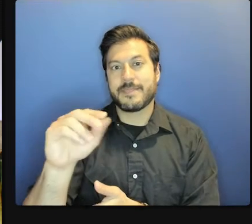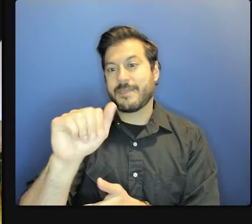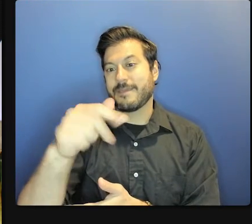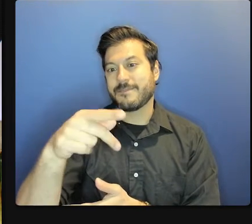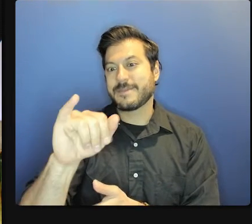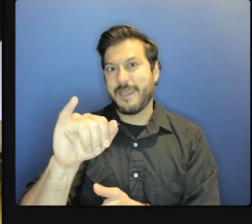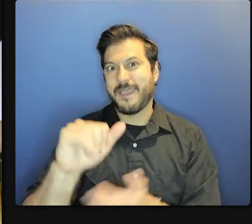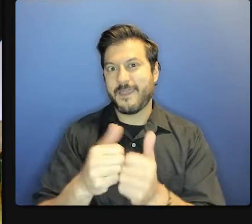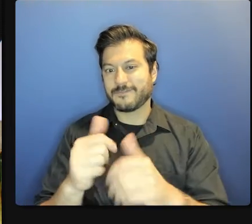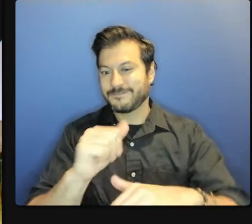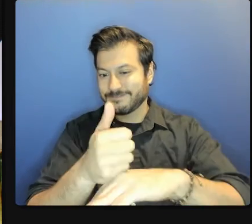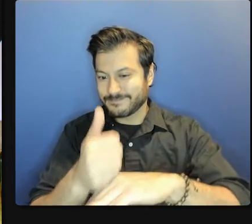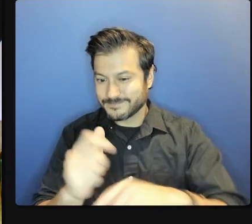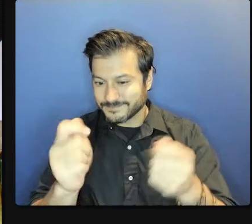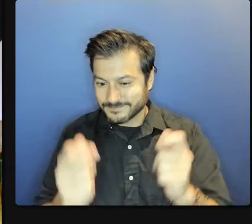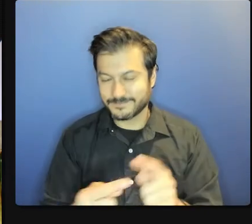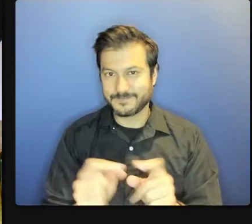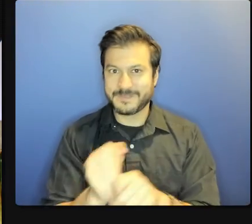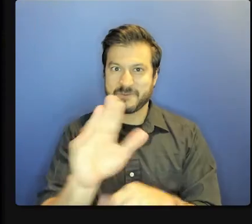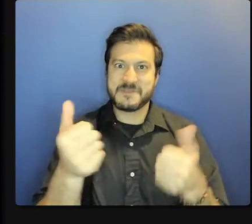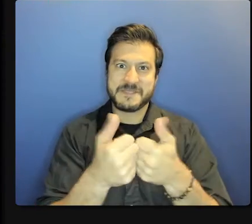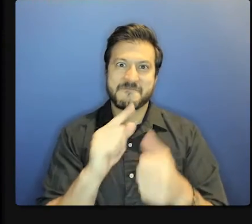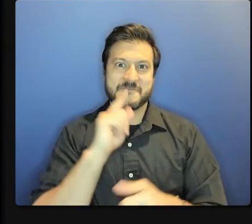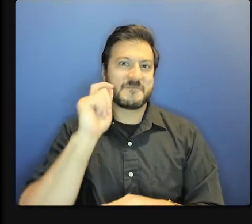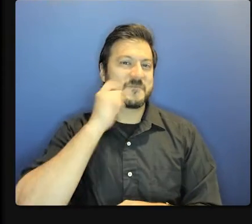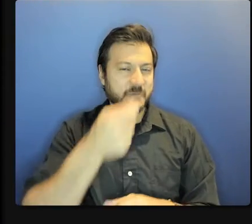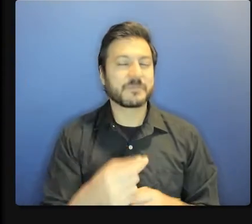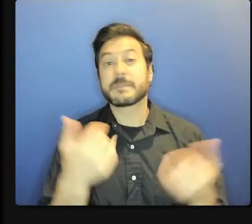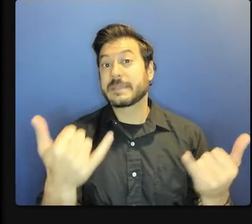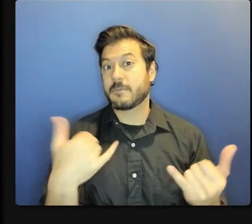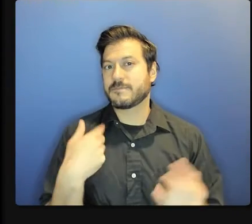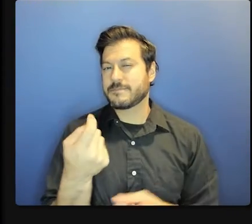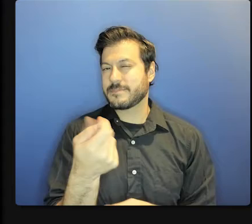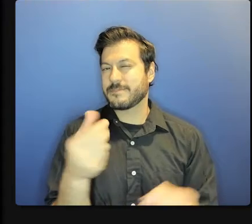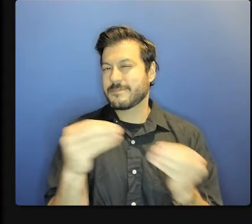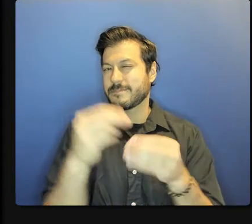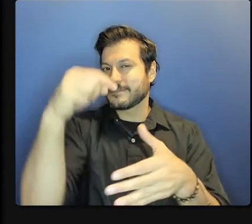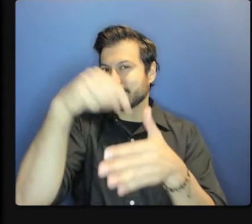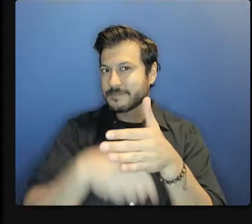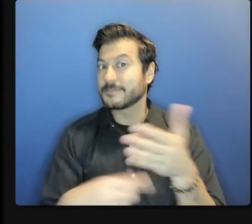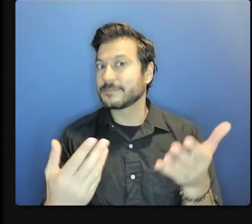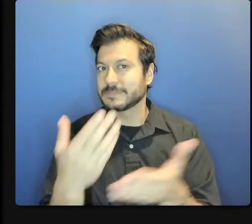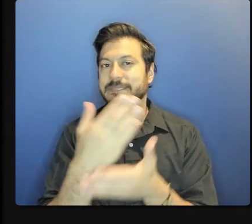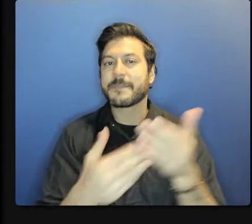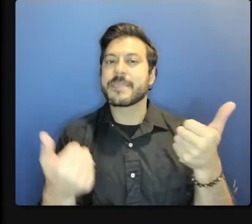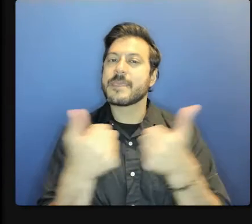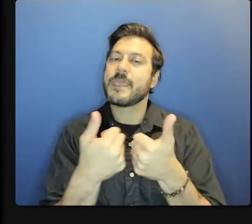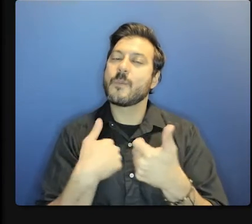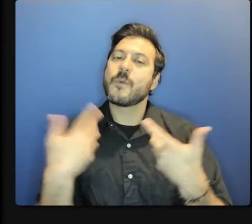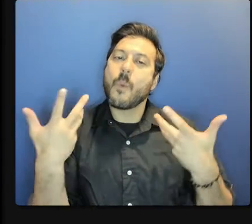would be in place for you to light up your game. However, today I'd like to go and look a little deeper into some of the games